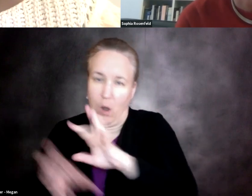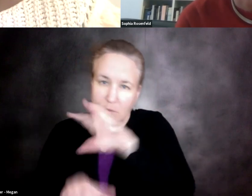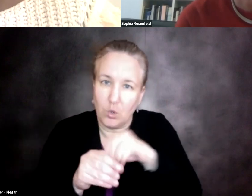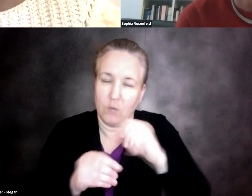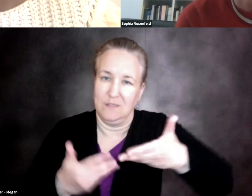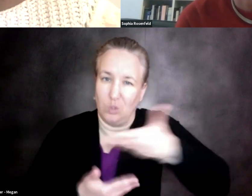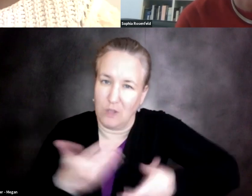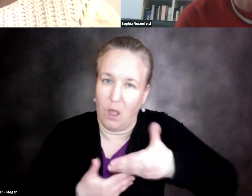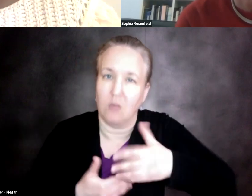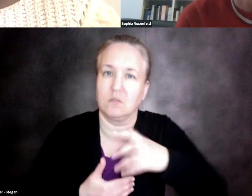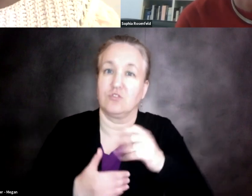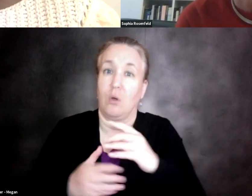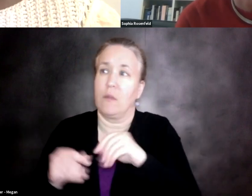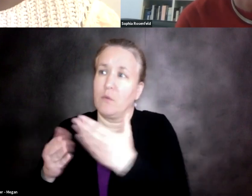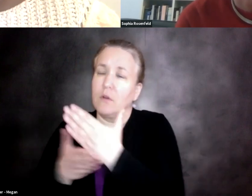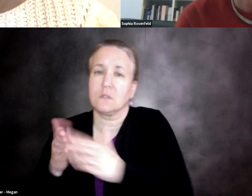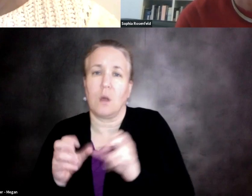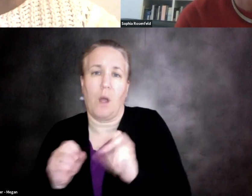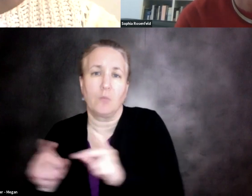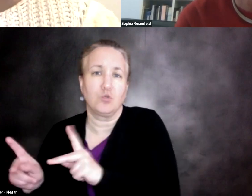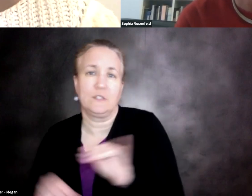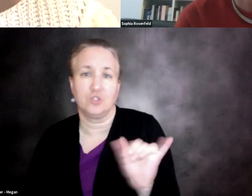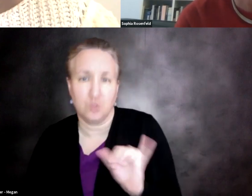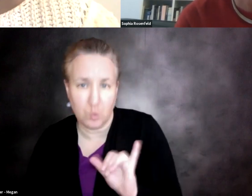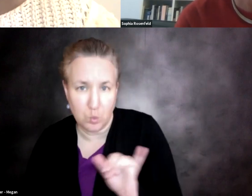So gave them some opportunities, too, for expressing their agency.